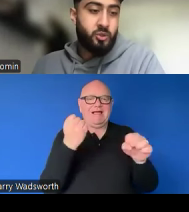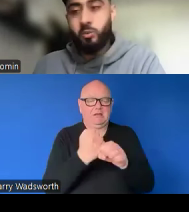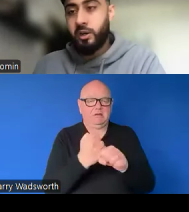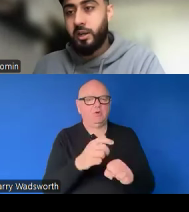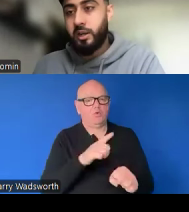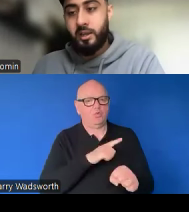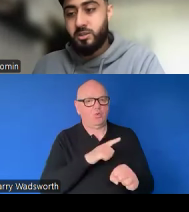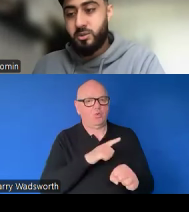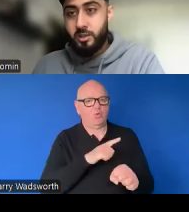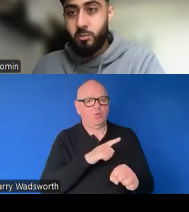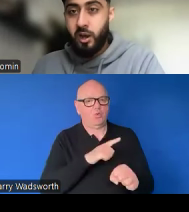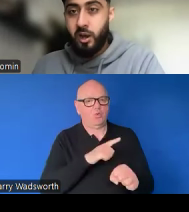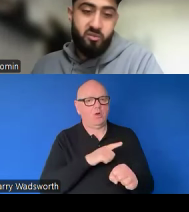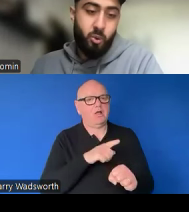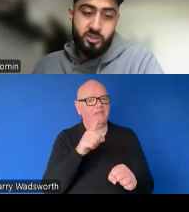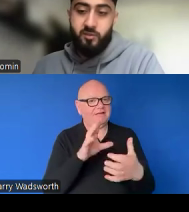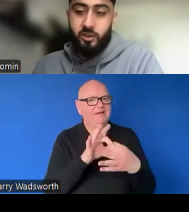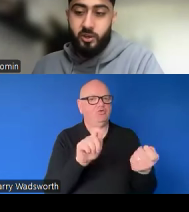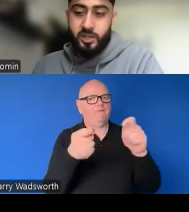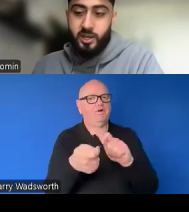You'll just want to click next on this, but I've paused the video here